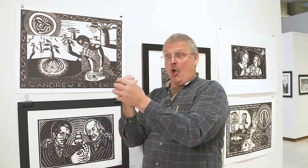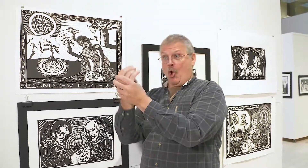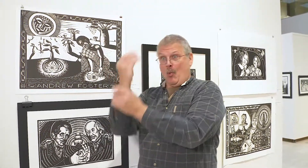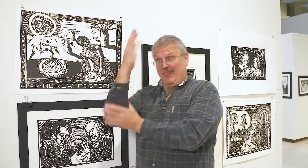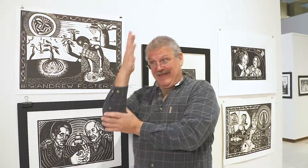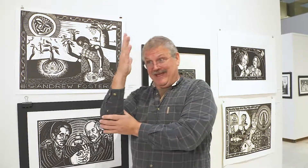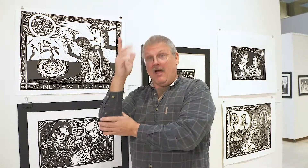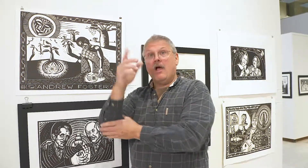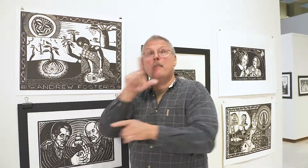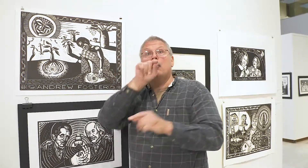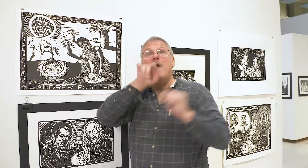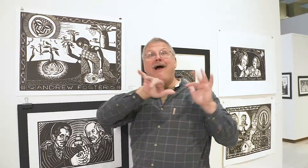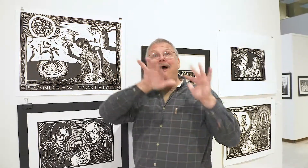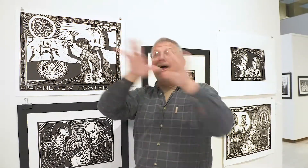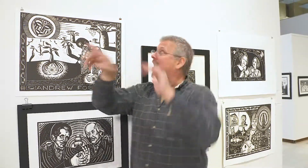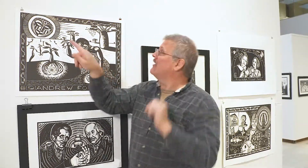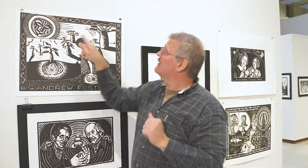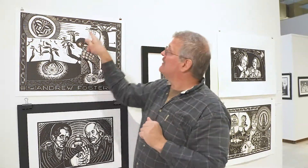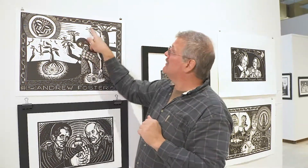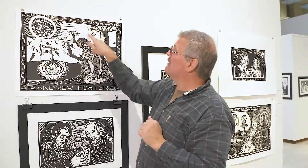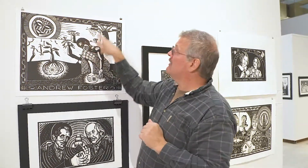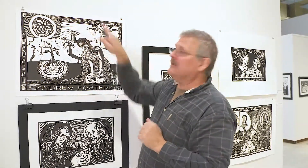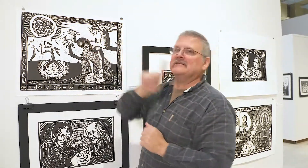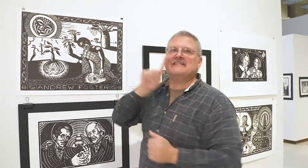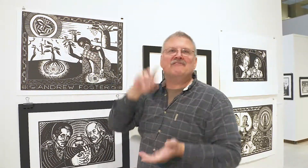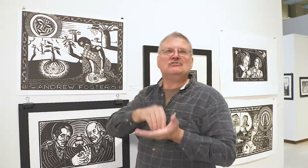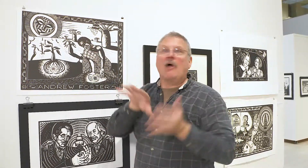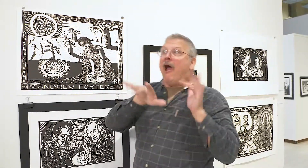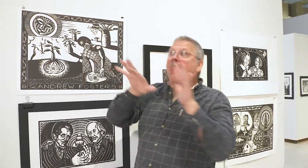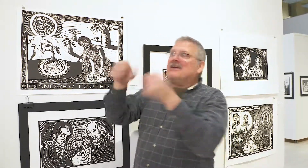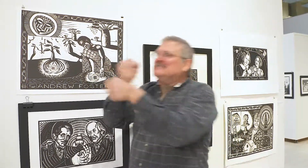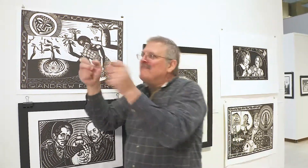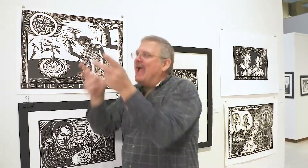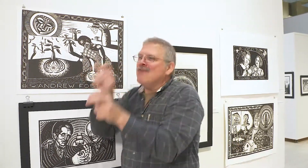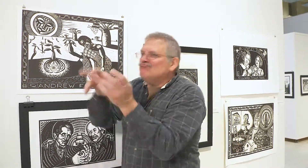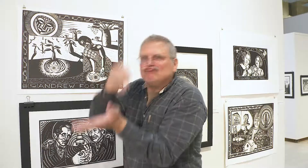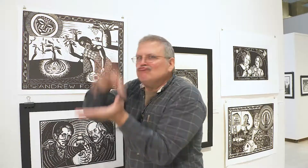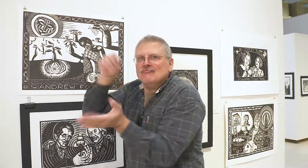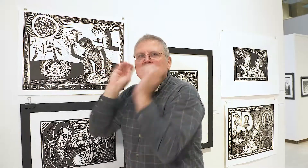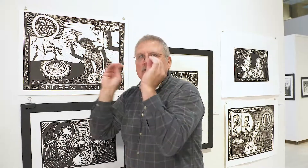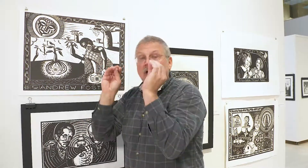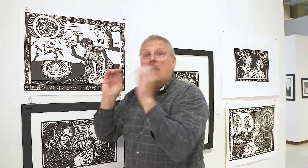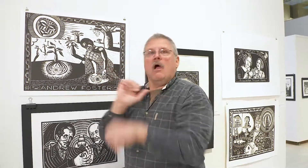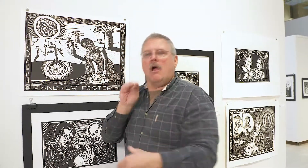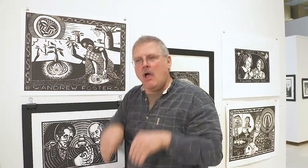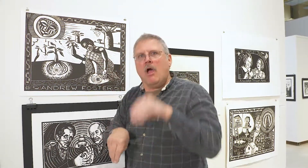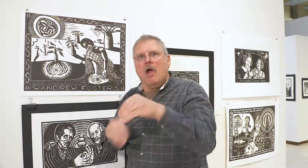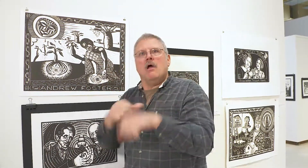Once established, birds, representing deaf students, find safety and learning in branches of the baobab tree.